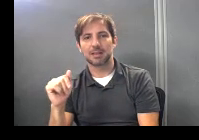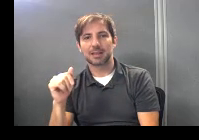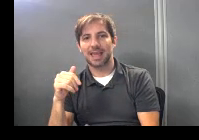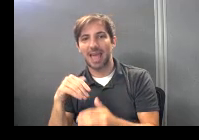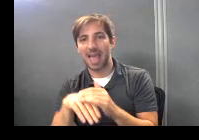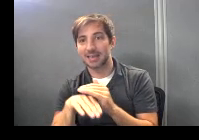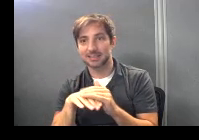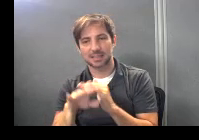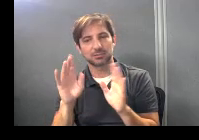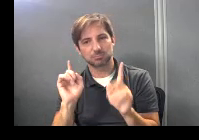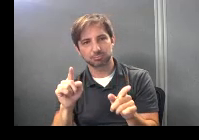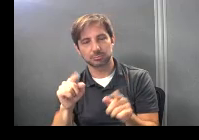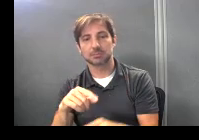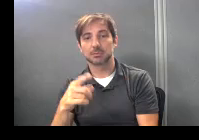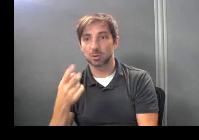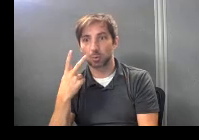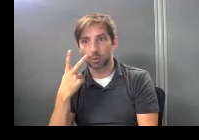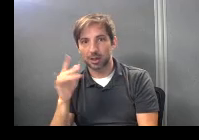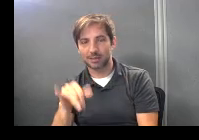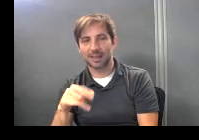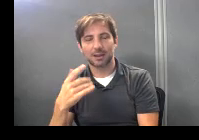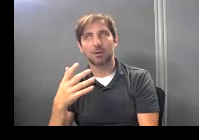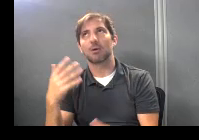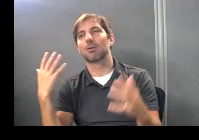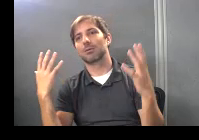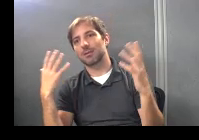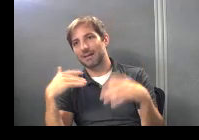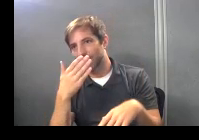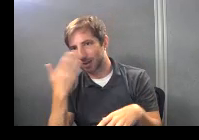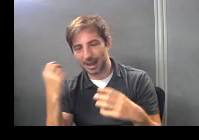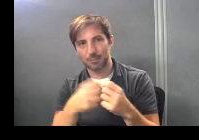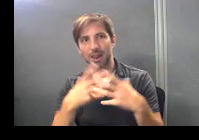CHECK THOSE OUT. I FORGET HOW MANY RESOURCES I PUT IN HERE.